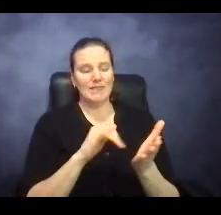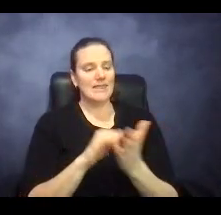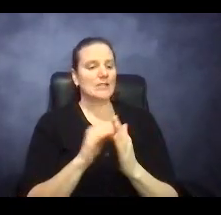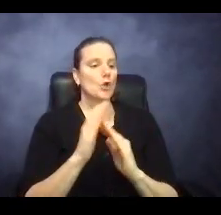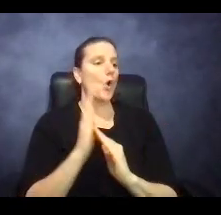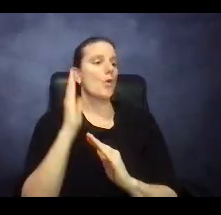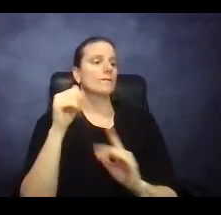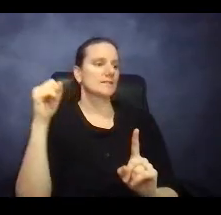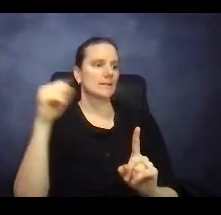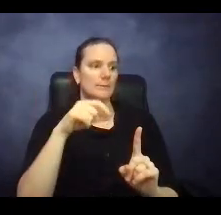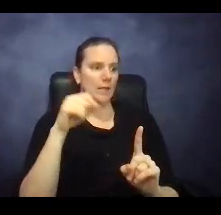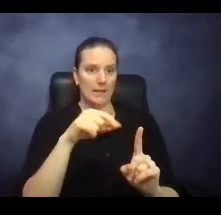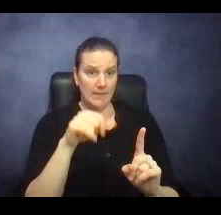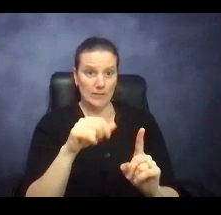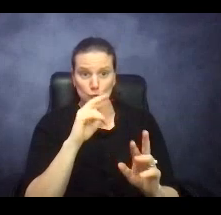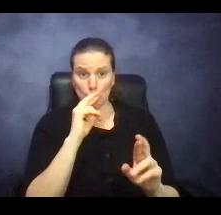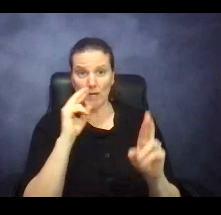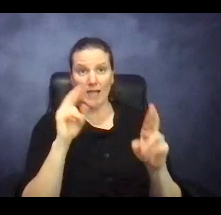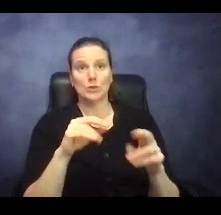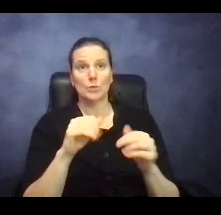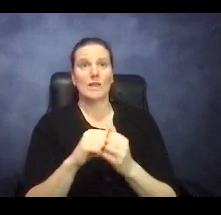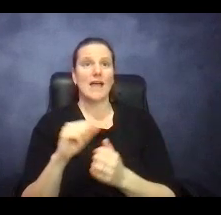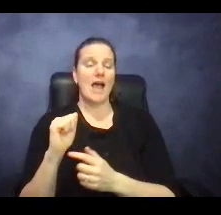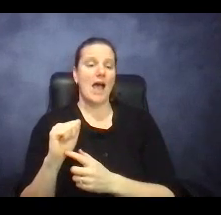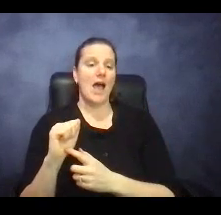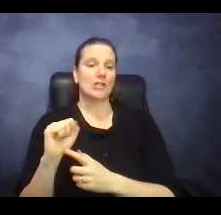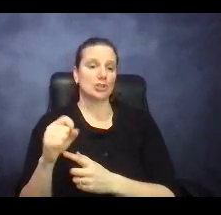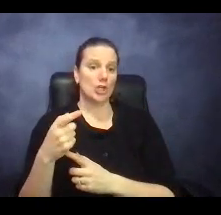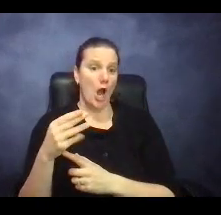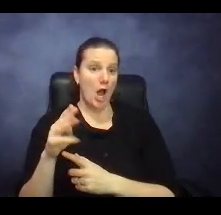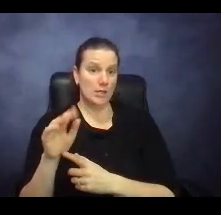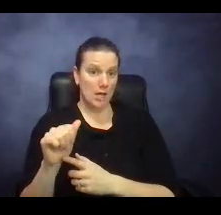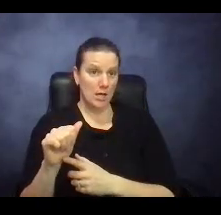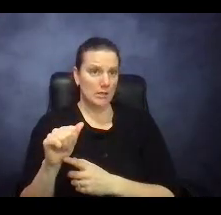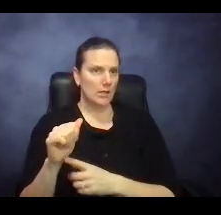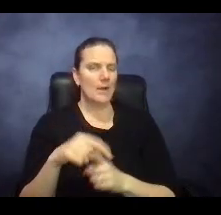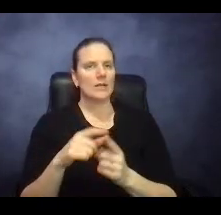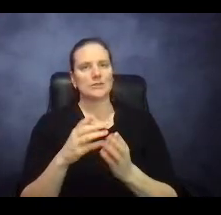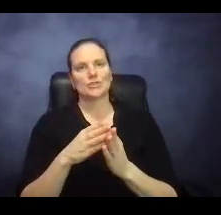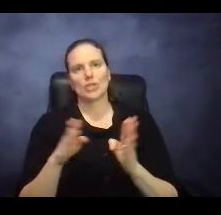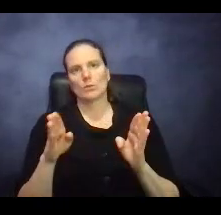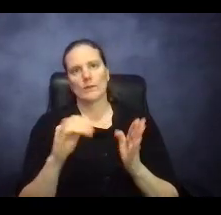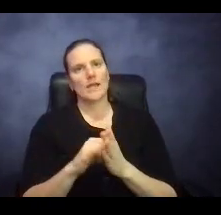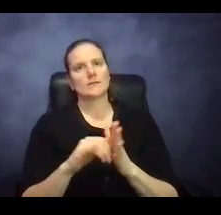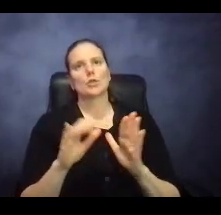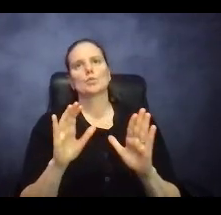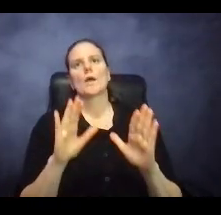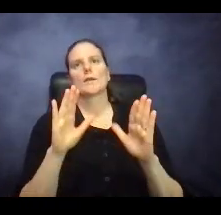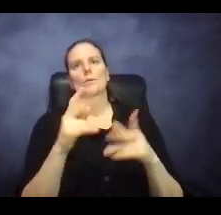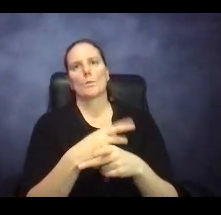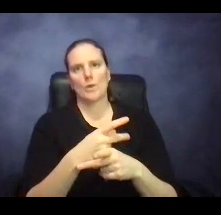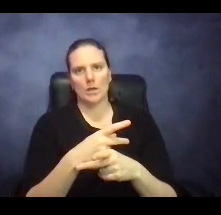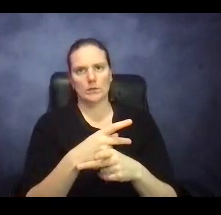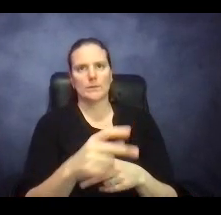I think it's a reaction to the ashwagandha. But in general, this is an incredible product. I'm not recommending you out, you go out and get this product.